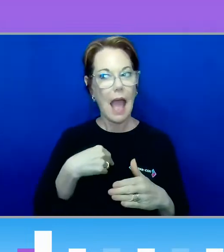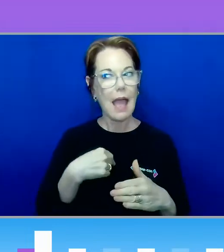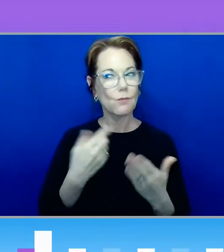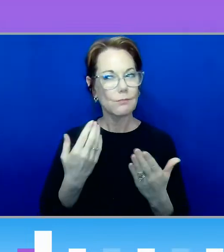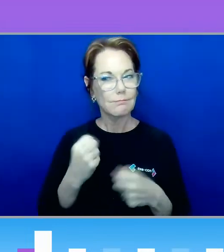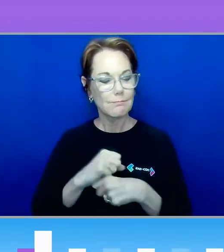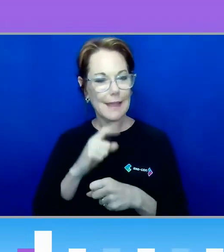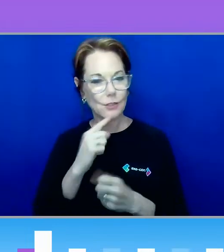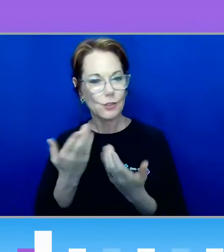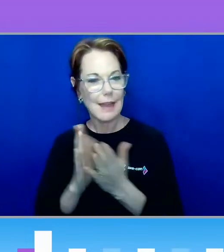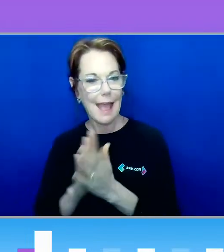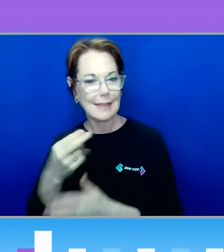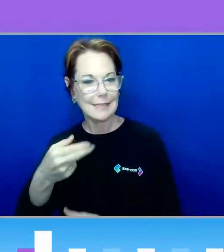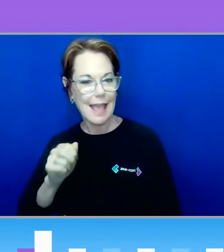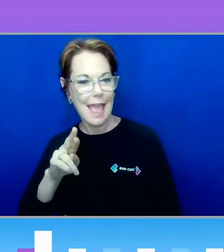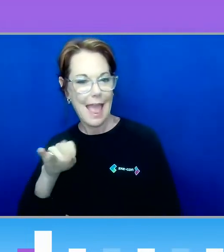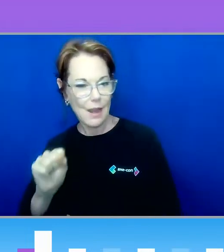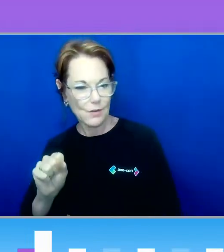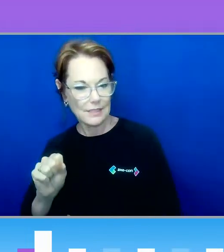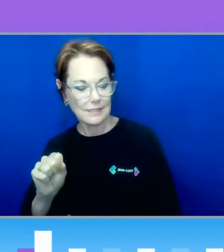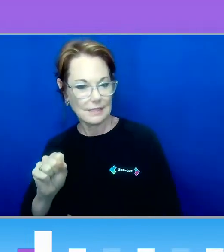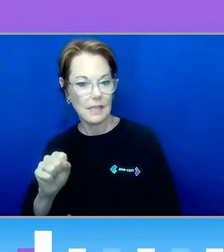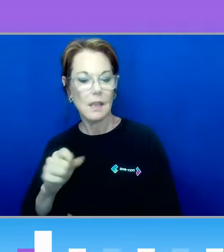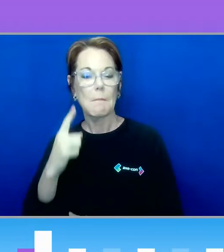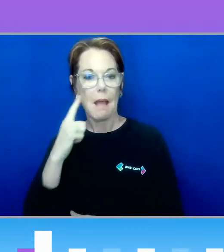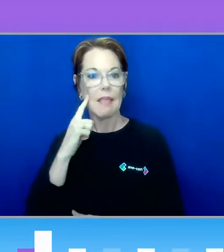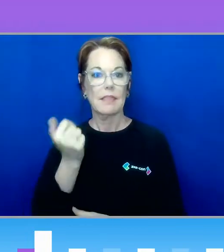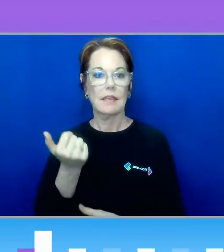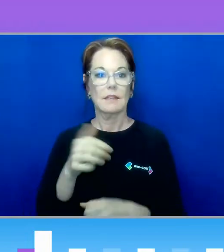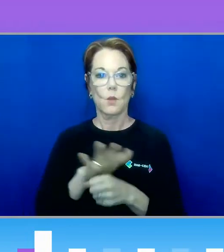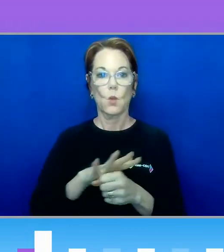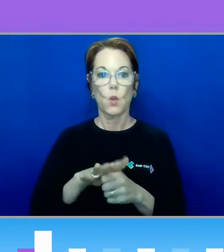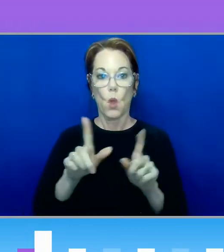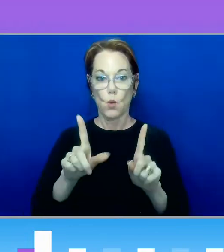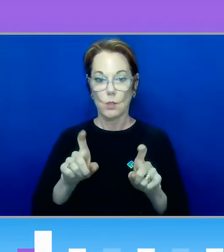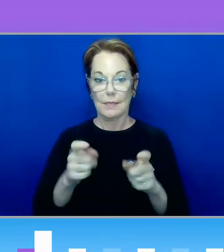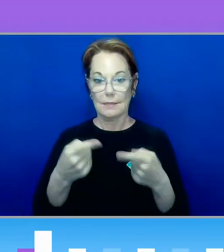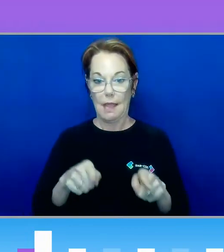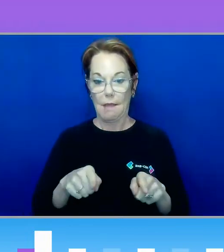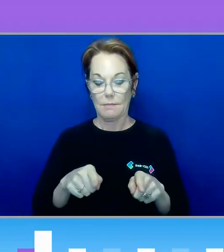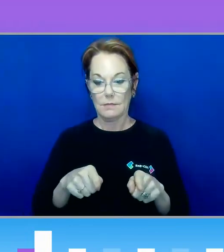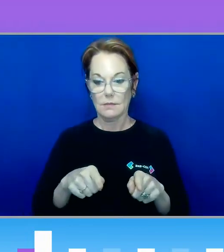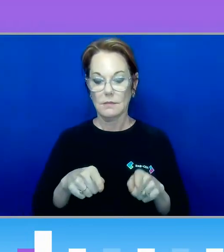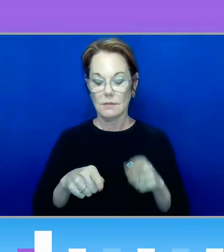I'm pretty sure that's true. Certainly all the automated